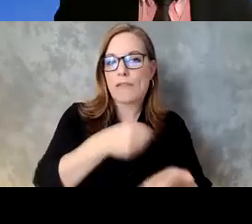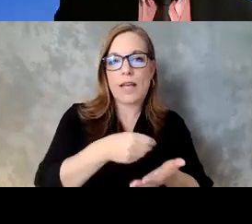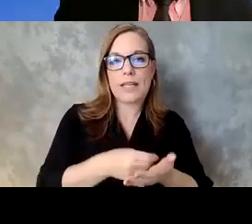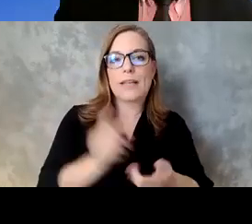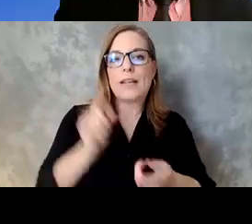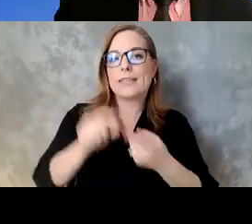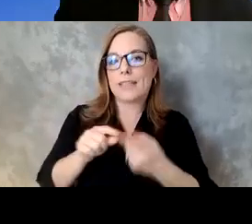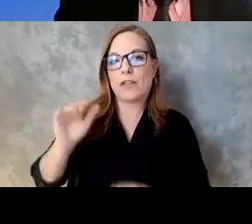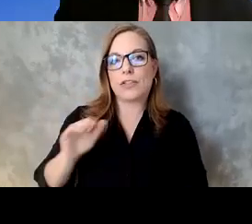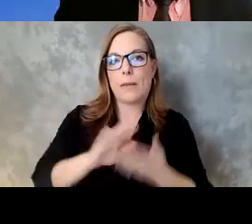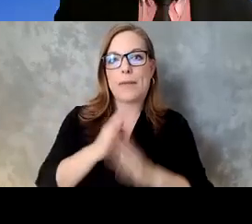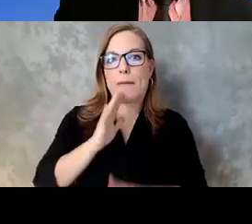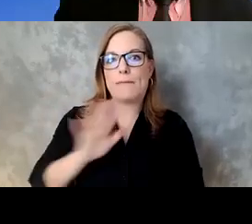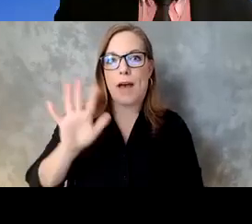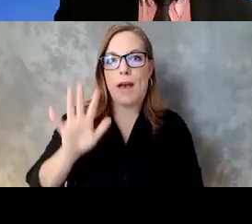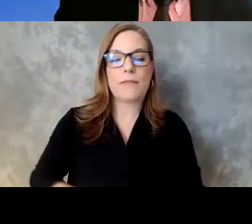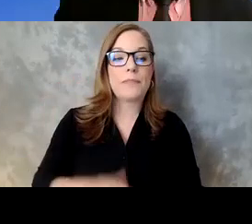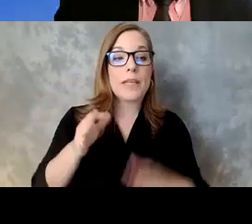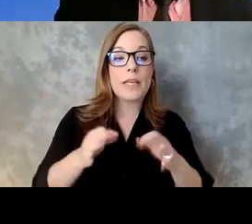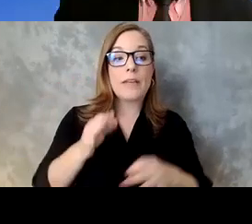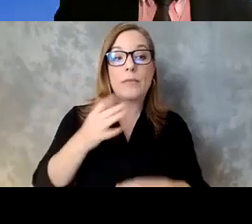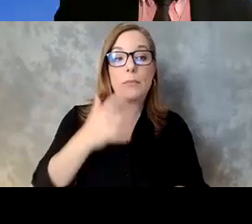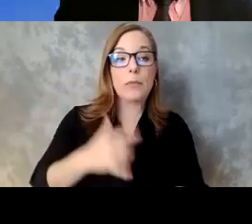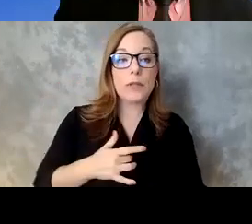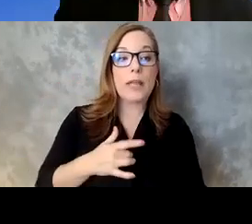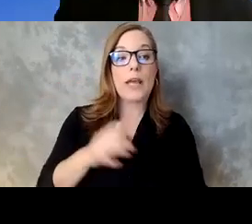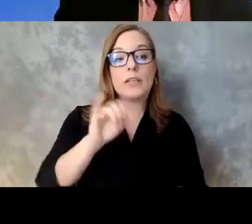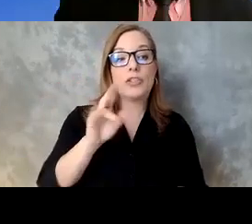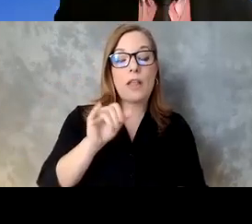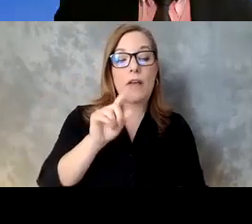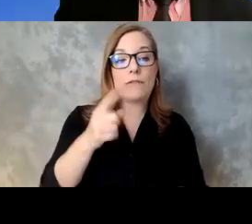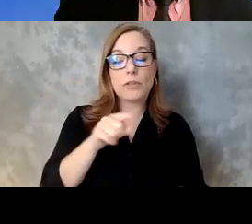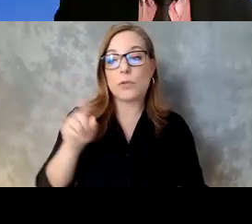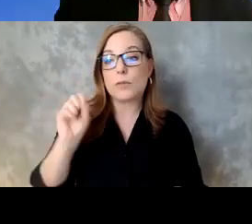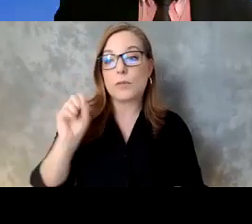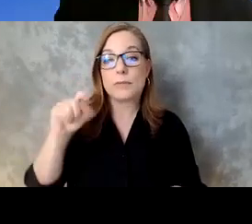Children with birthdays between July 1 and September 1 could be served in another preschool